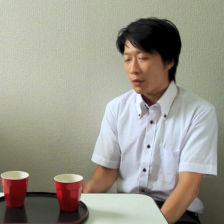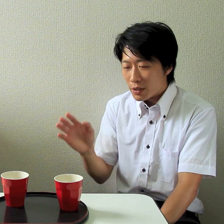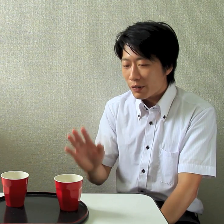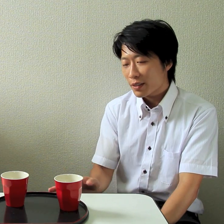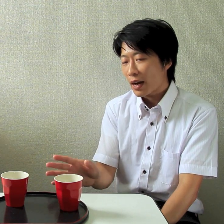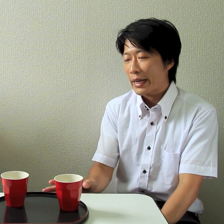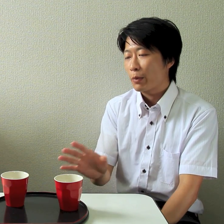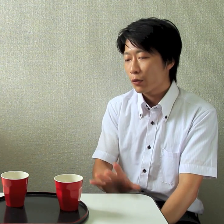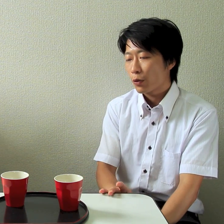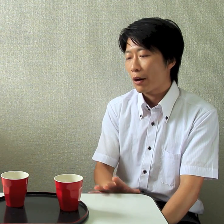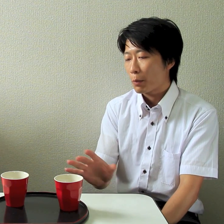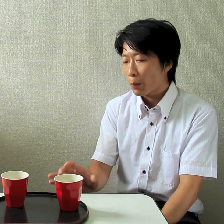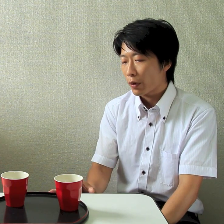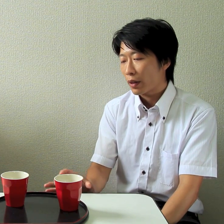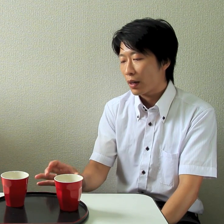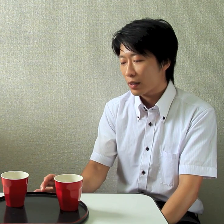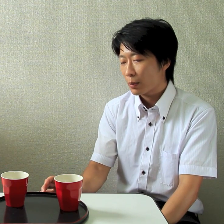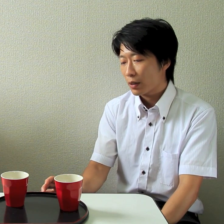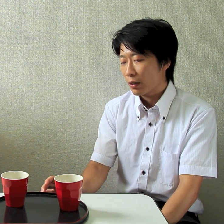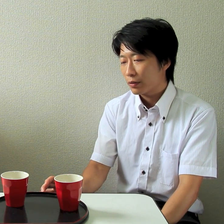I was definitely signing before I remembered the concept of